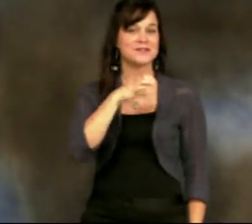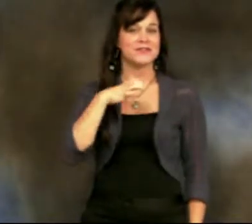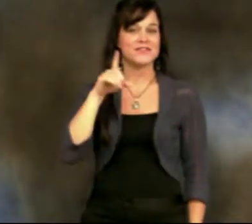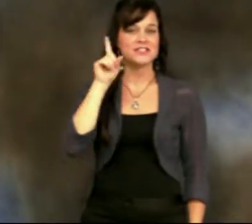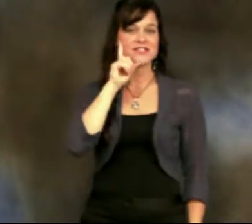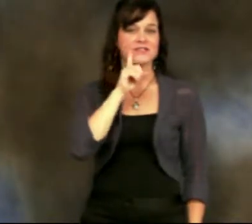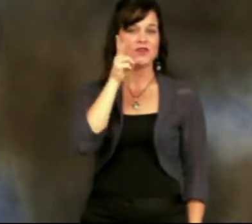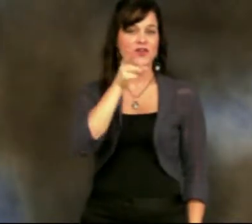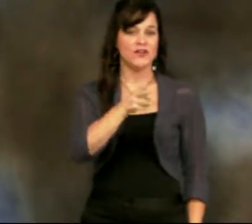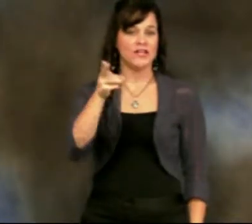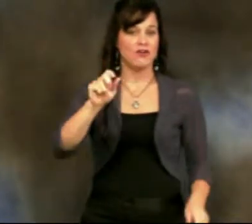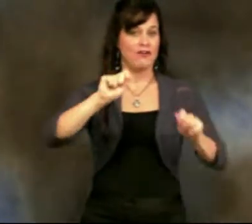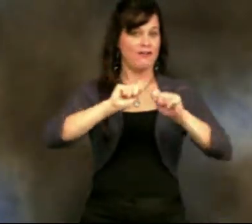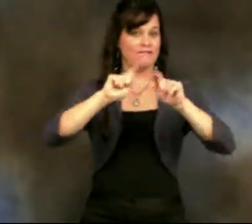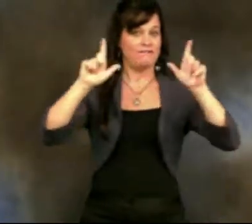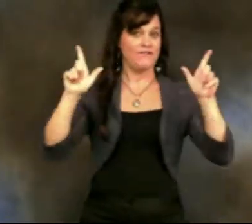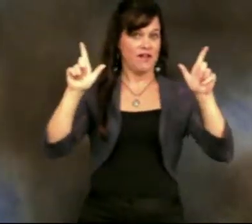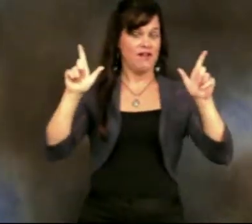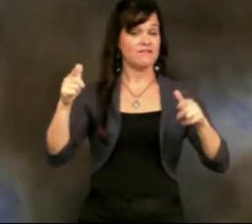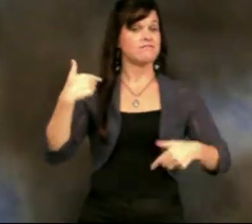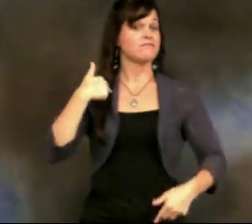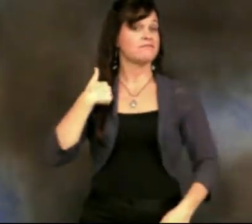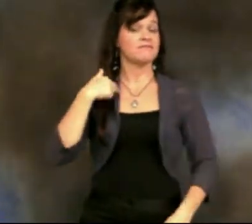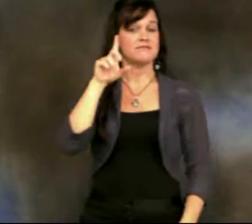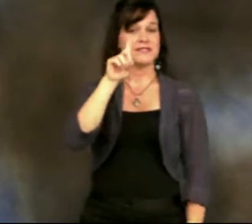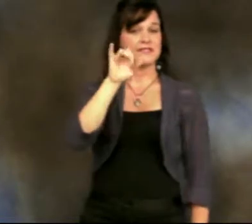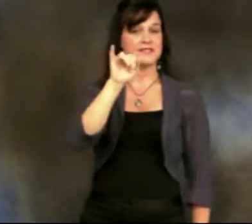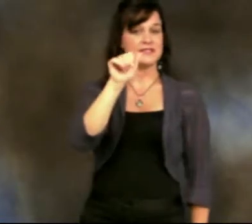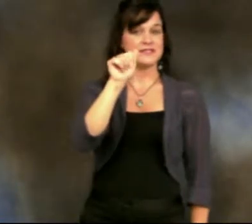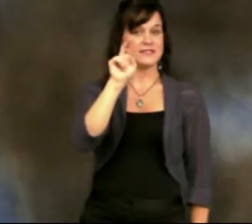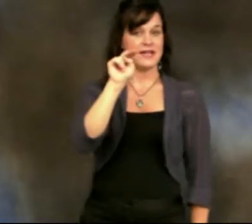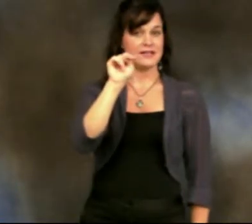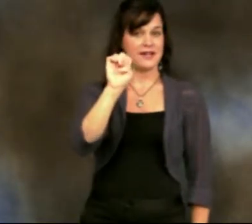Welcome to the Massachusetts Commission for the Deaf and Hard of Hearing’s VLOG. I am